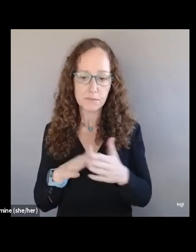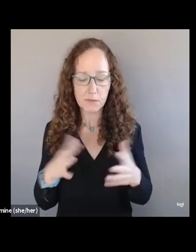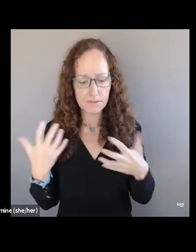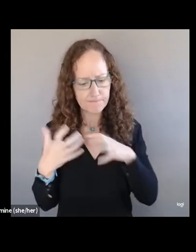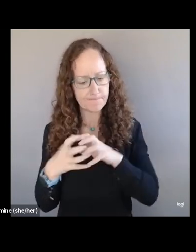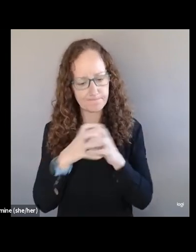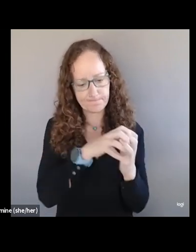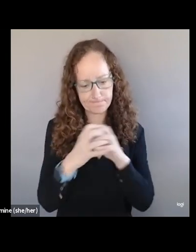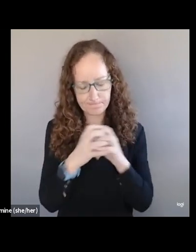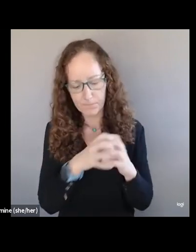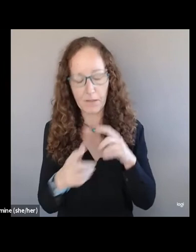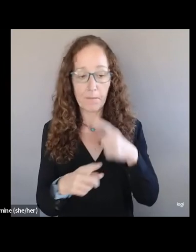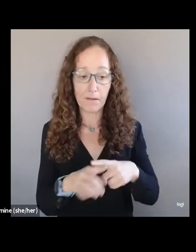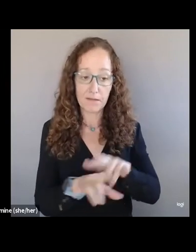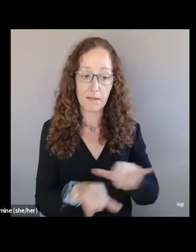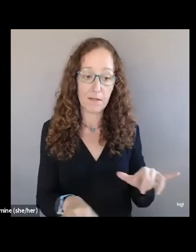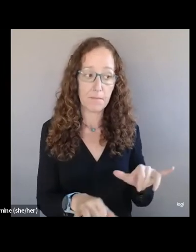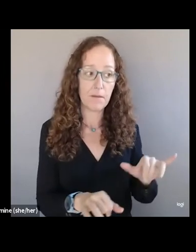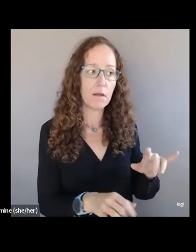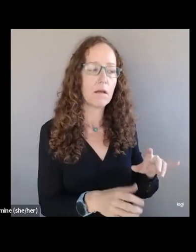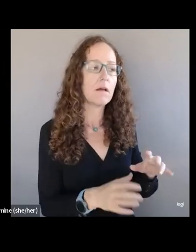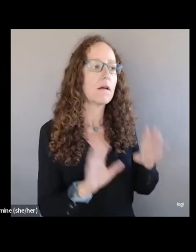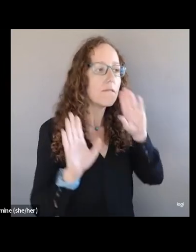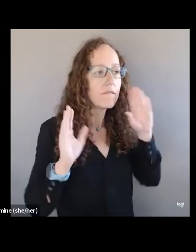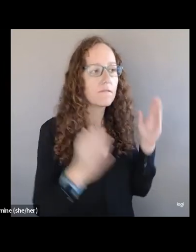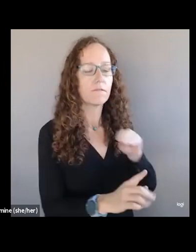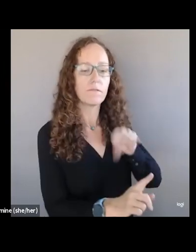transformation in the spaces where many of us teach and work.